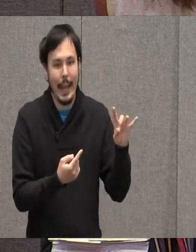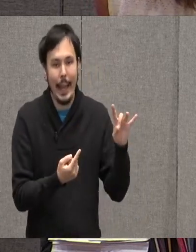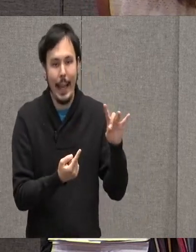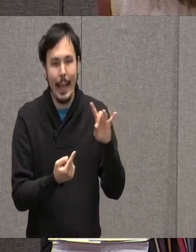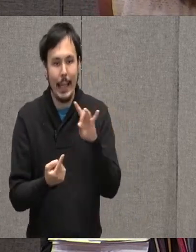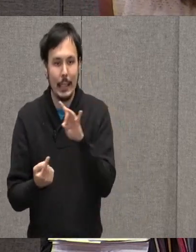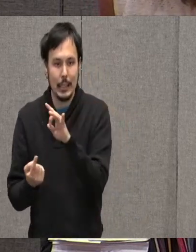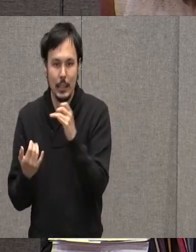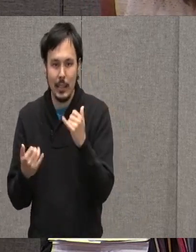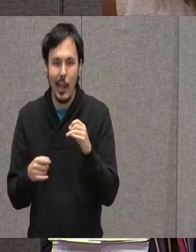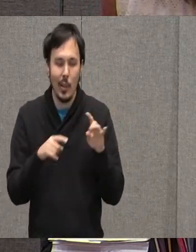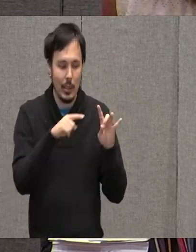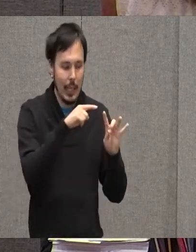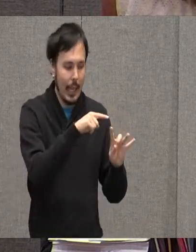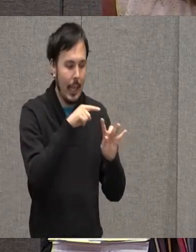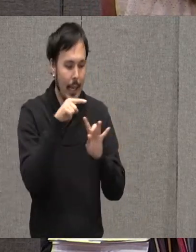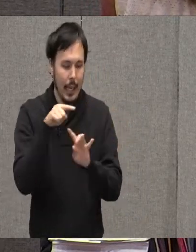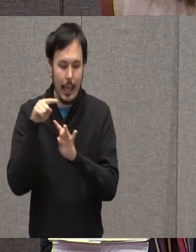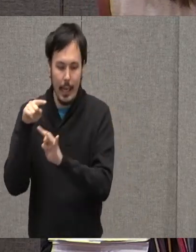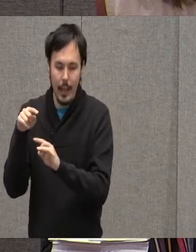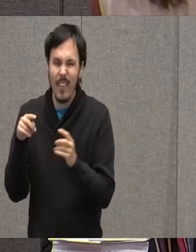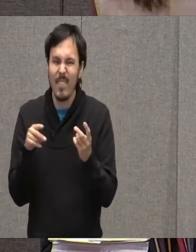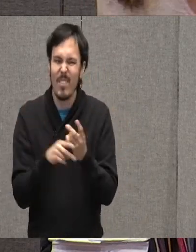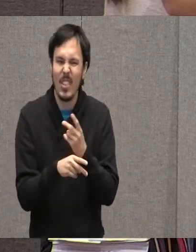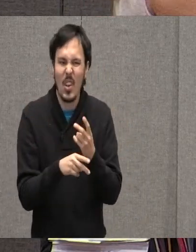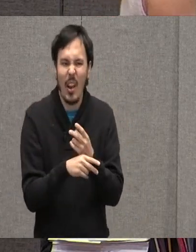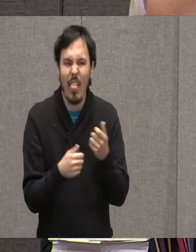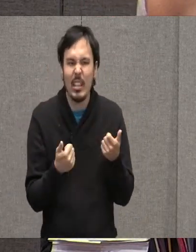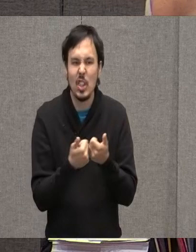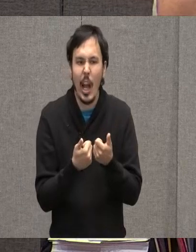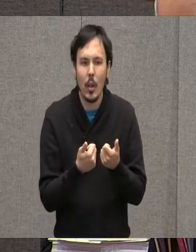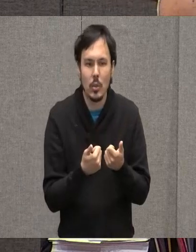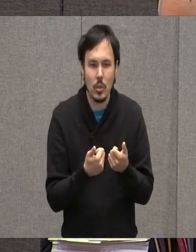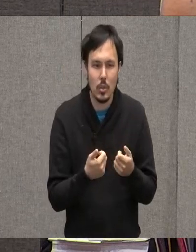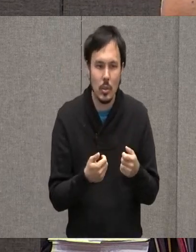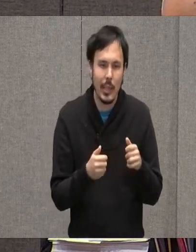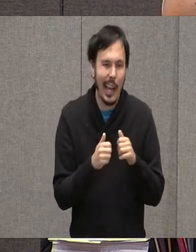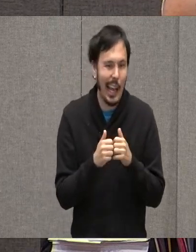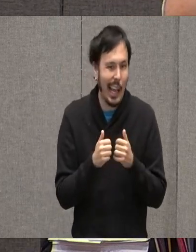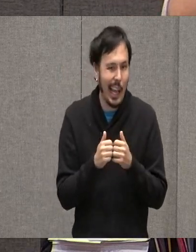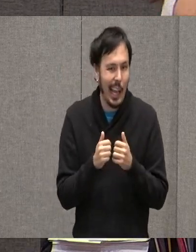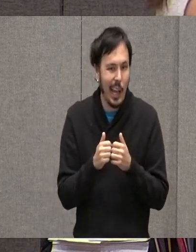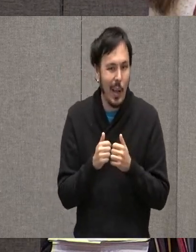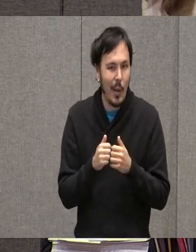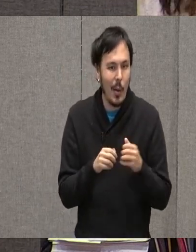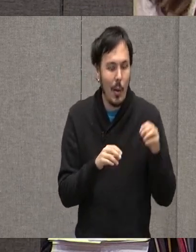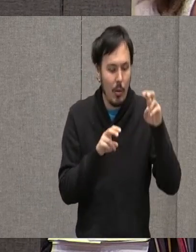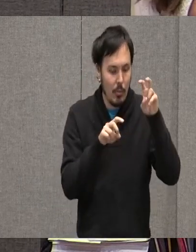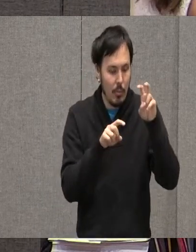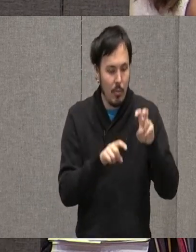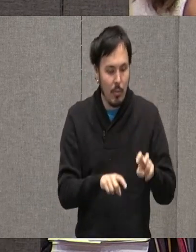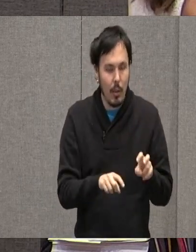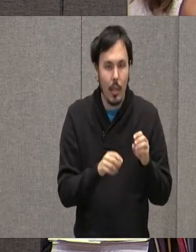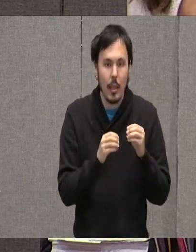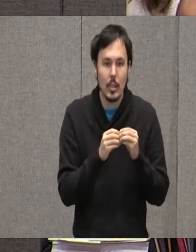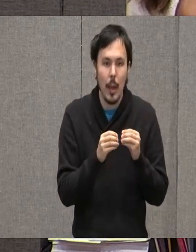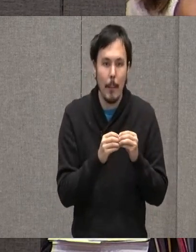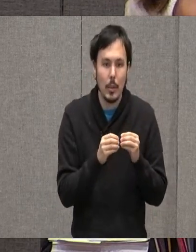Now we got to figure out the hard part, how do we get from these numbers to our new denominator?